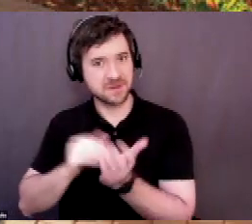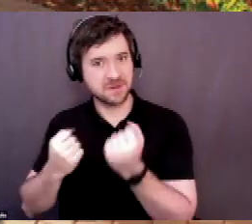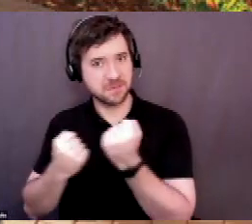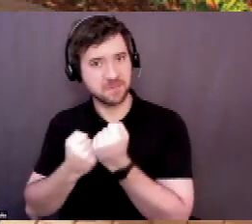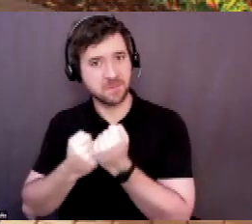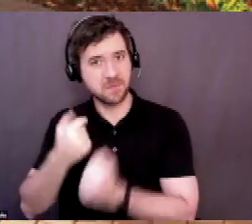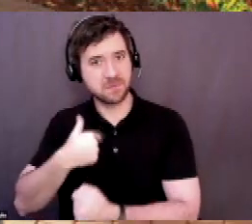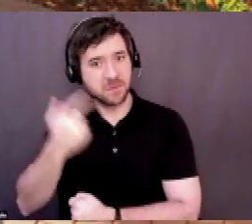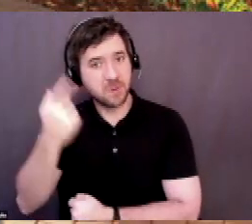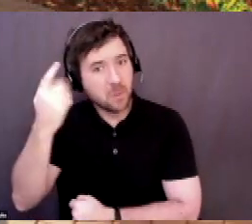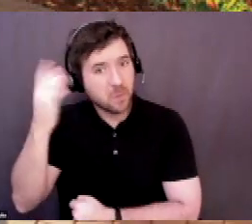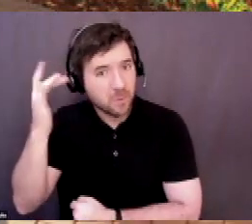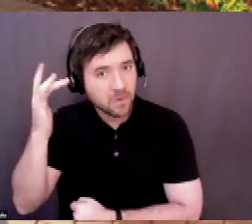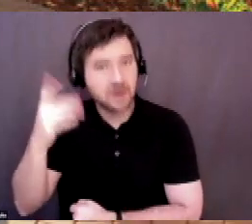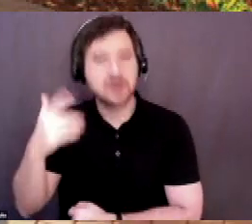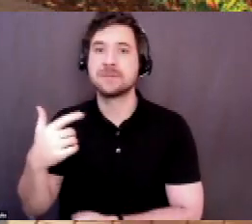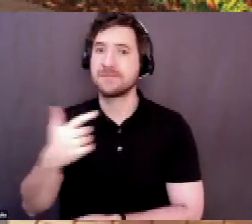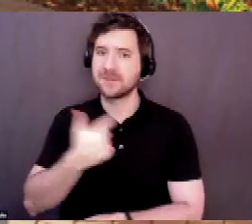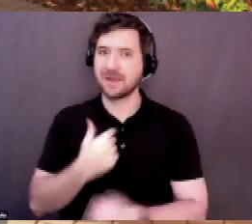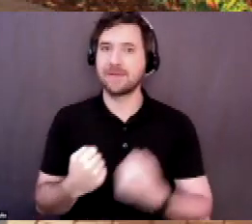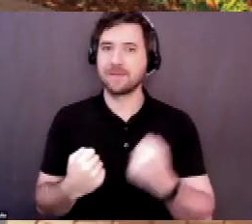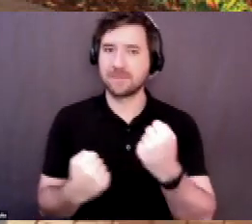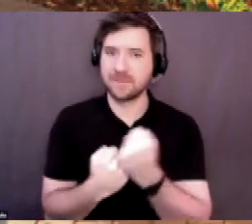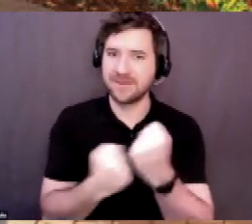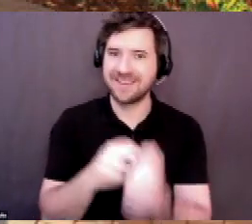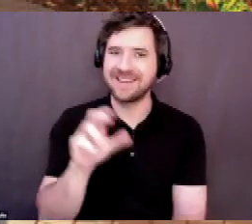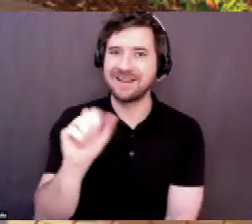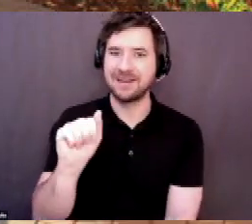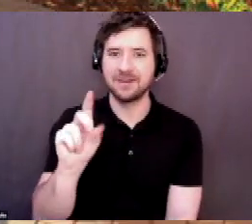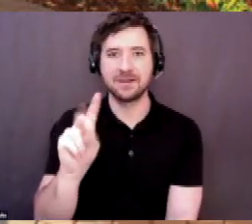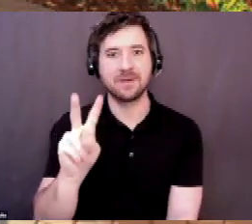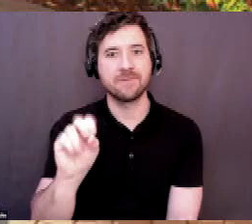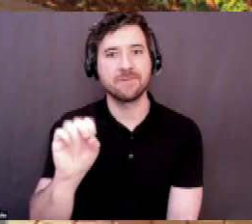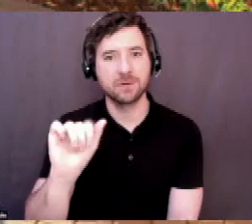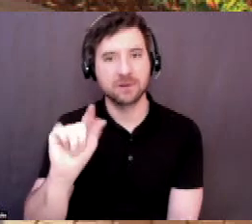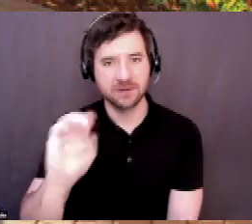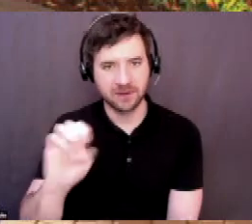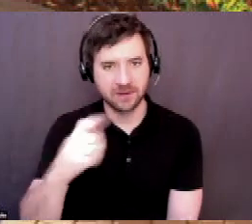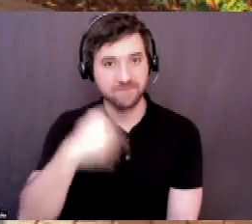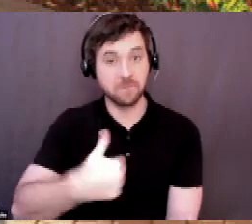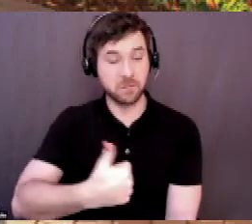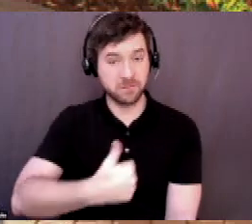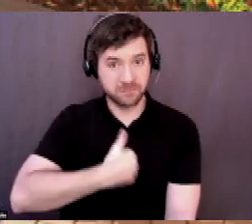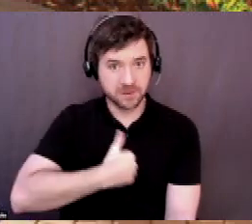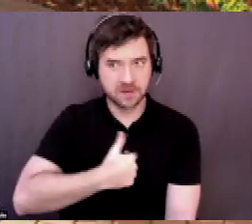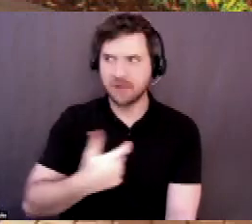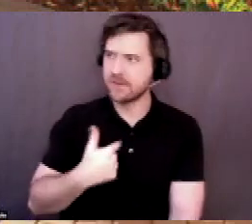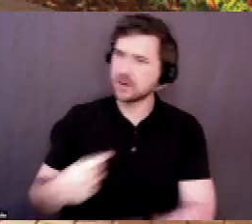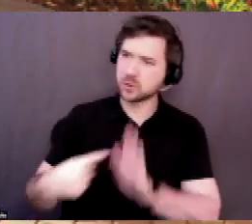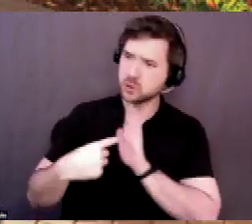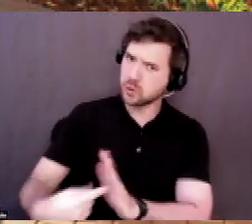for myself and show them how Uber capable I was.